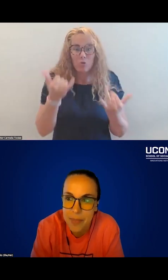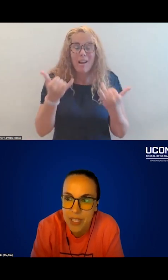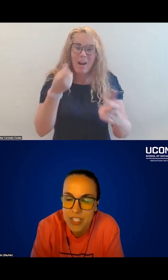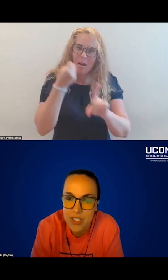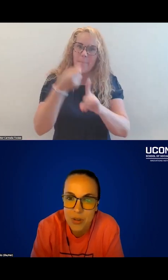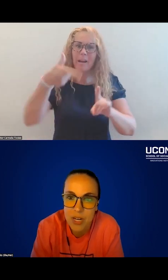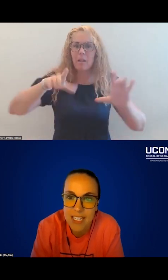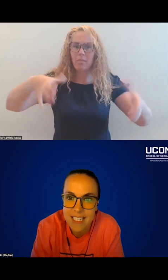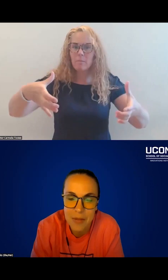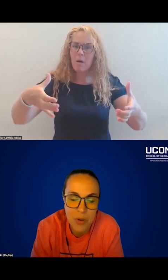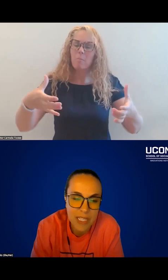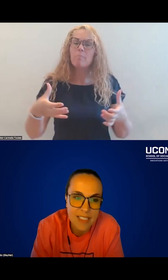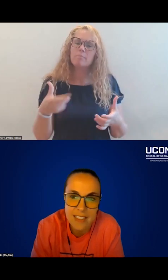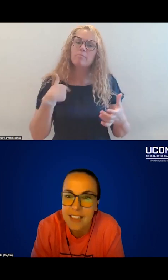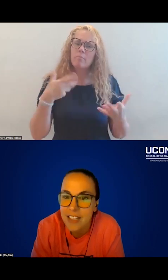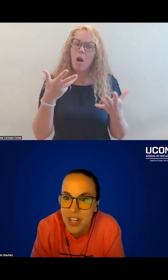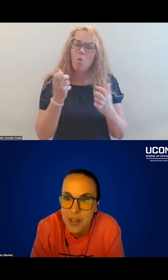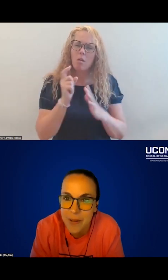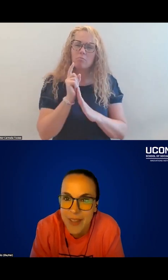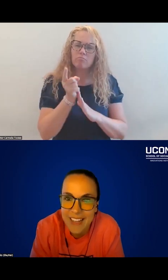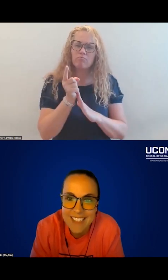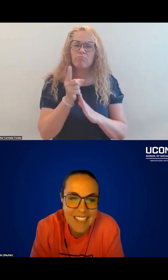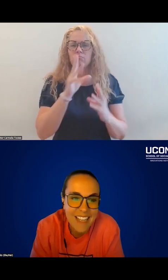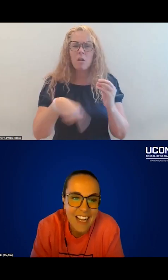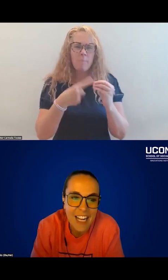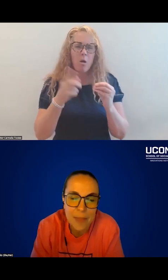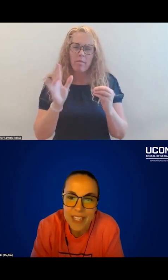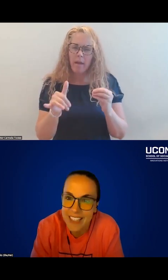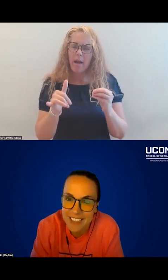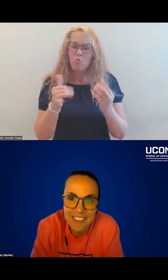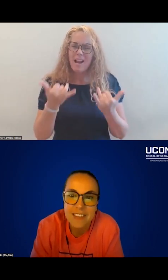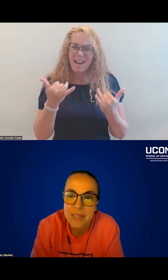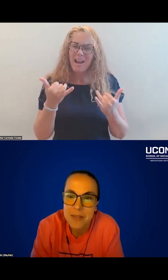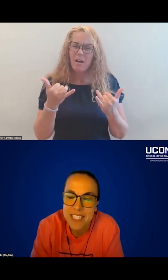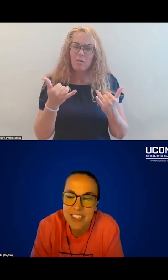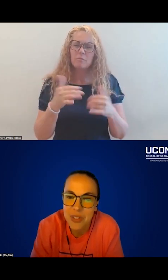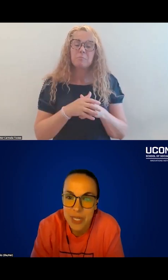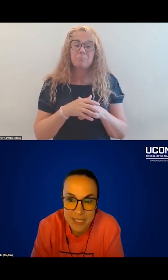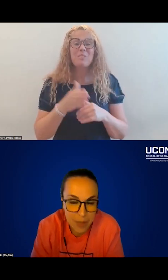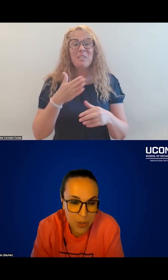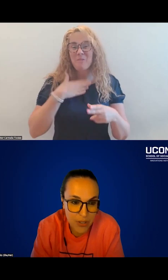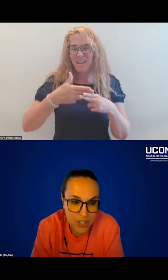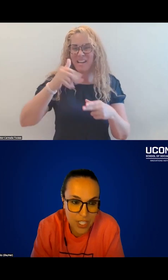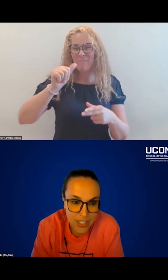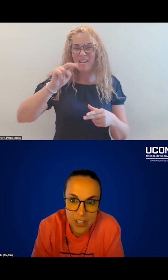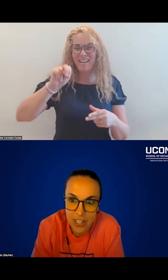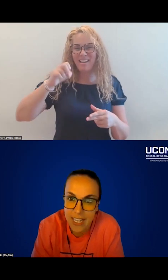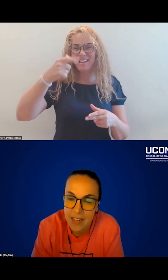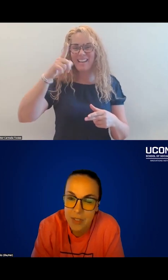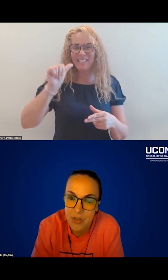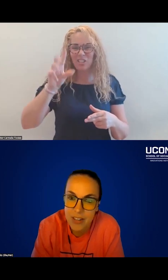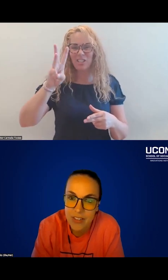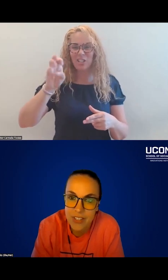POPULATION SO I WANT TO TALK ABOUT THAT. AGAIN, I AM ANGELA WEEKS. I AM SHE,